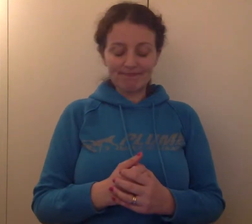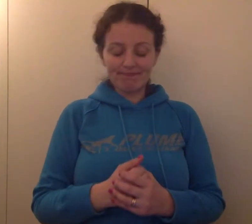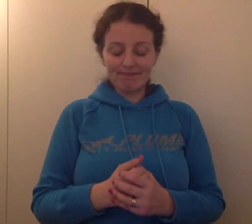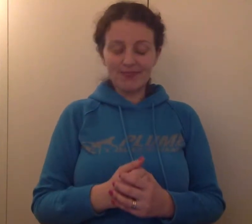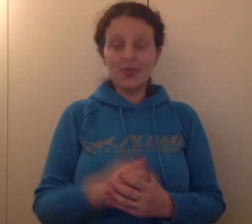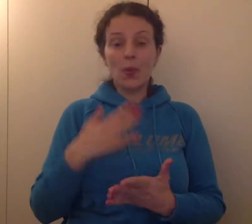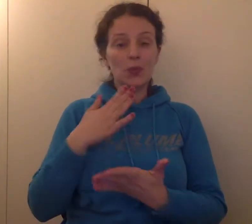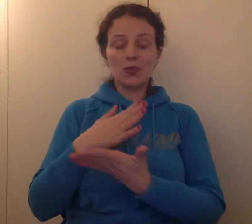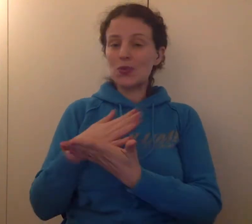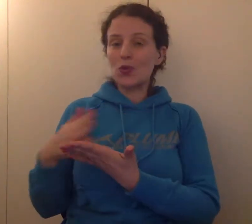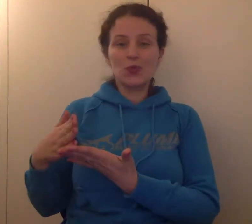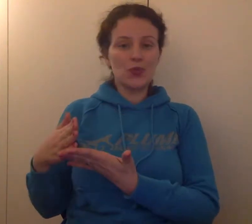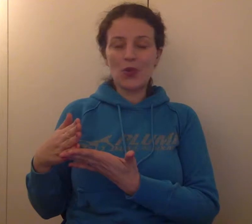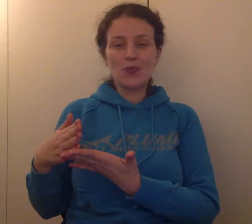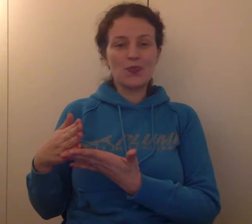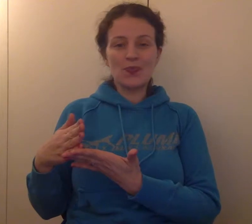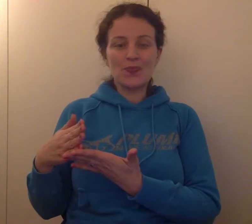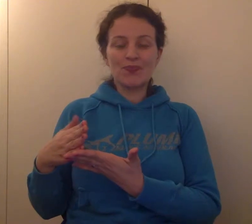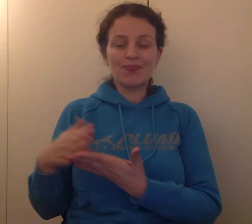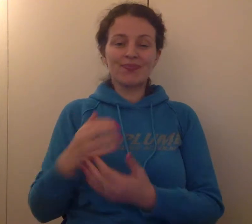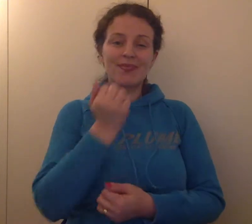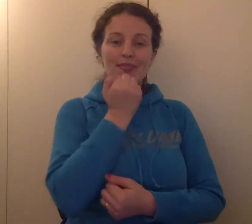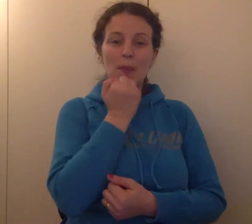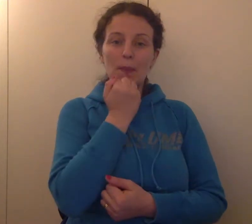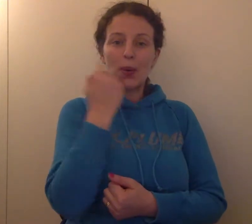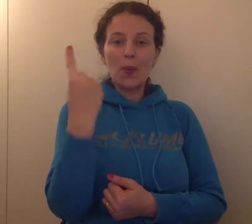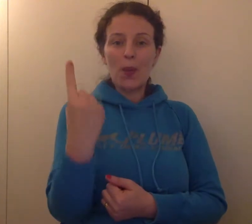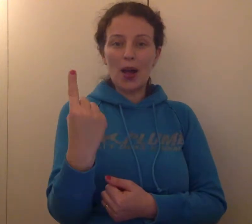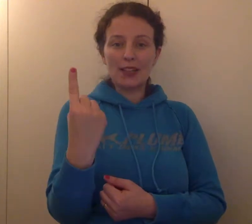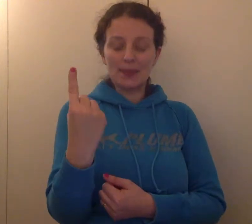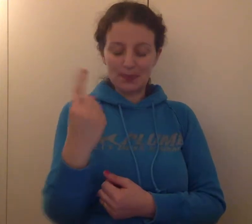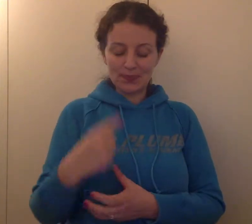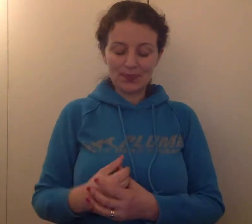BSL false beliefs. Number 1